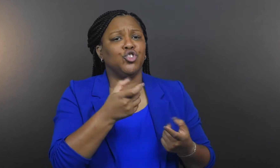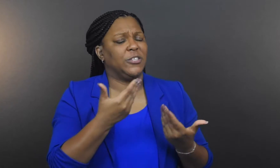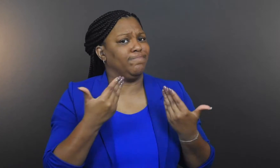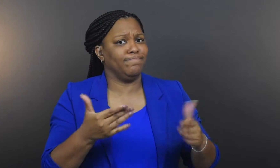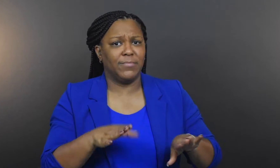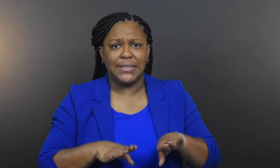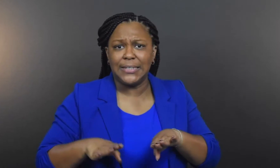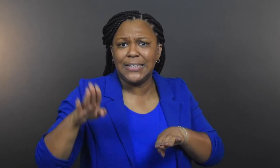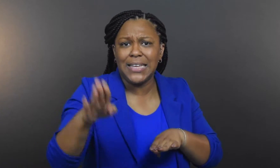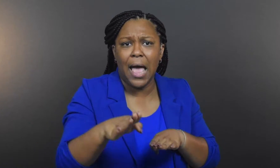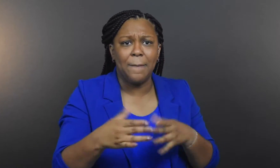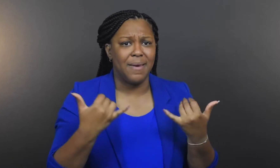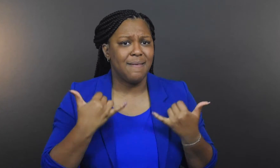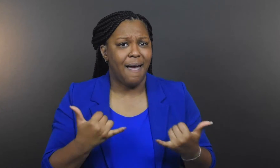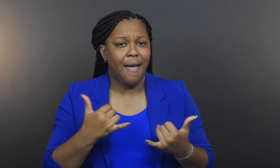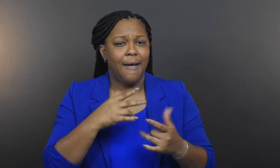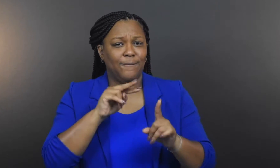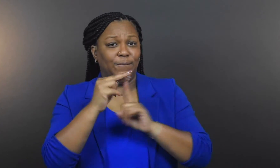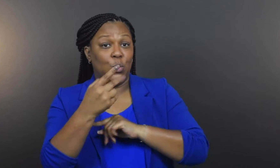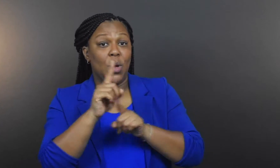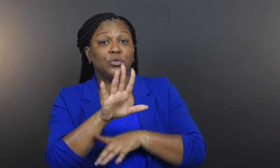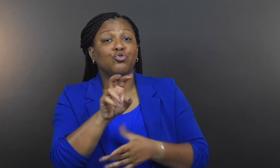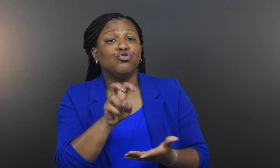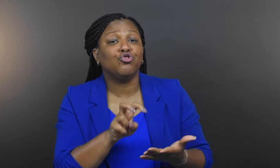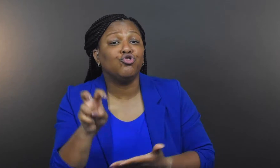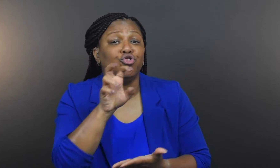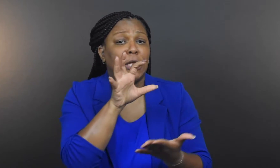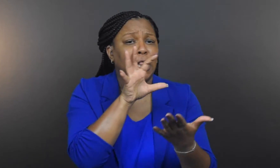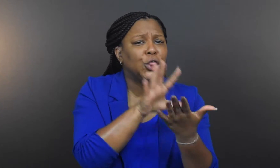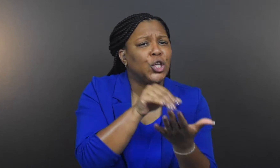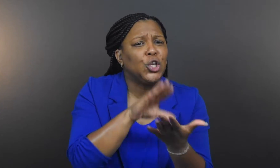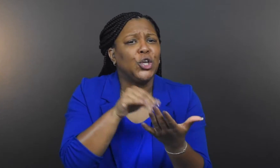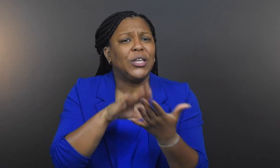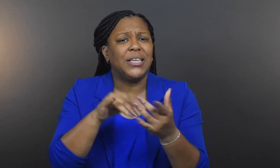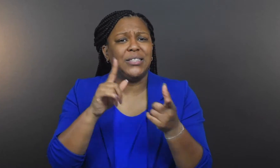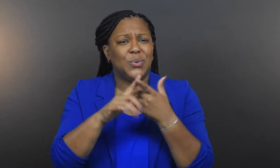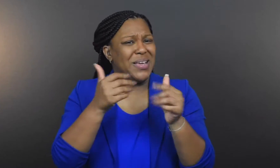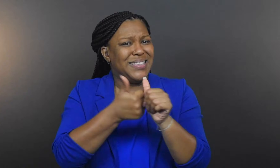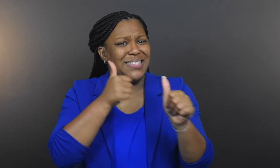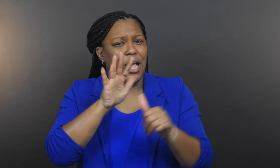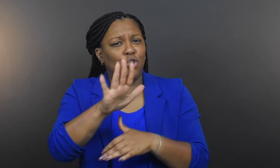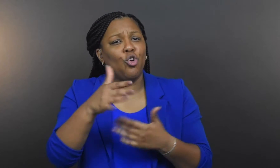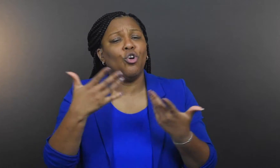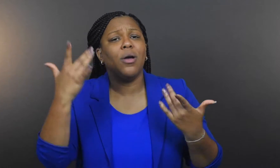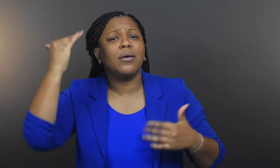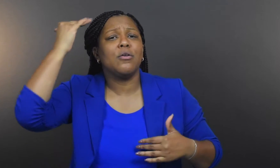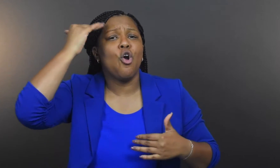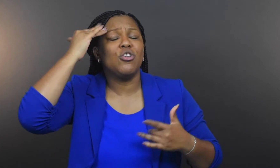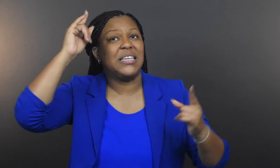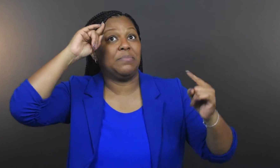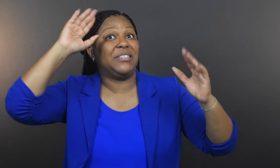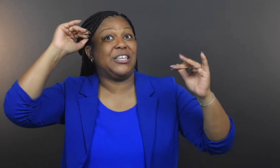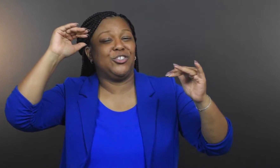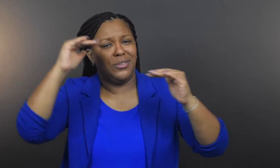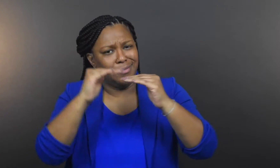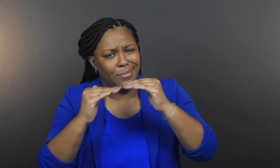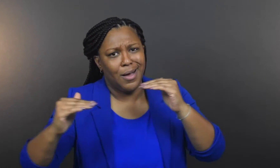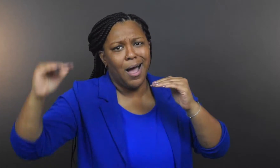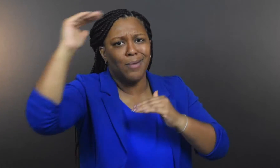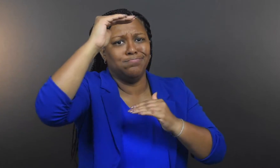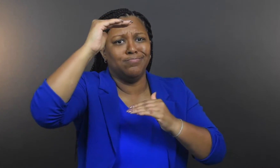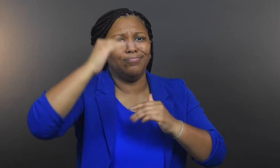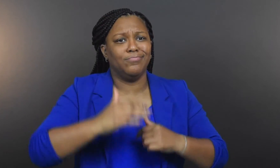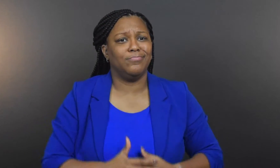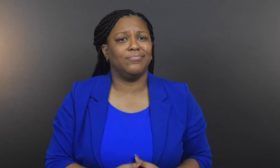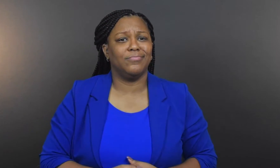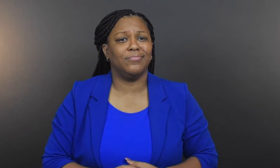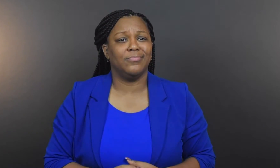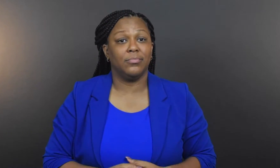she now views as “a journey of learning that extended far beyond my expectations.”